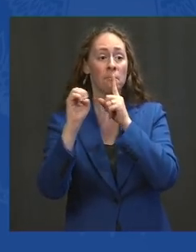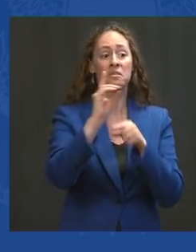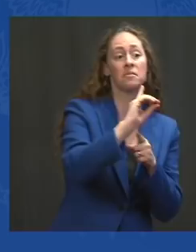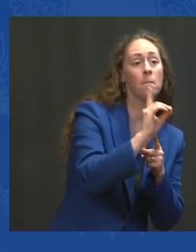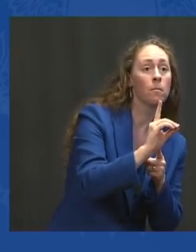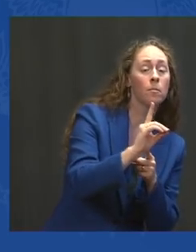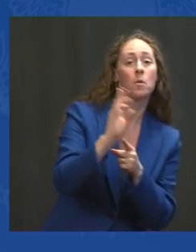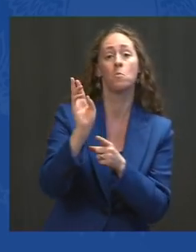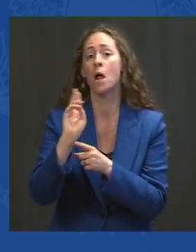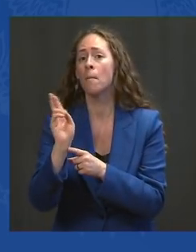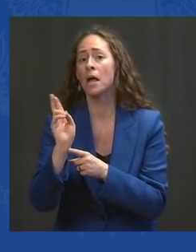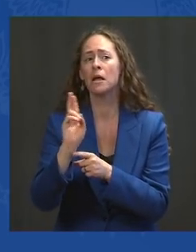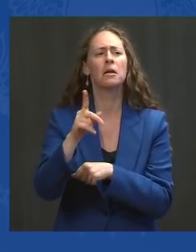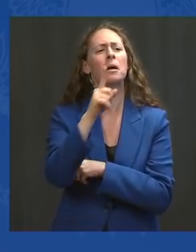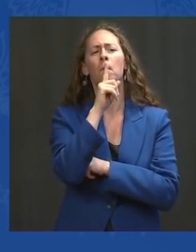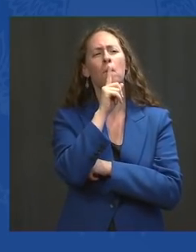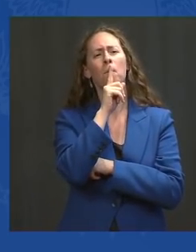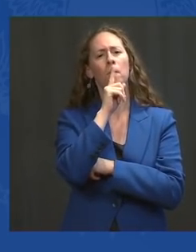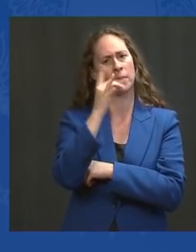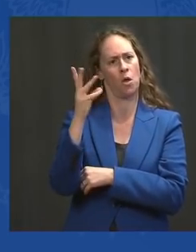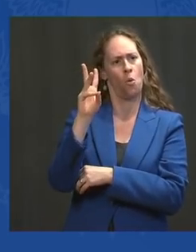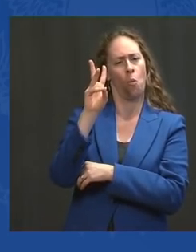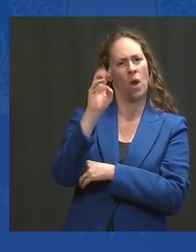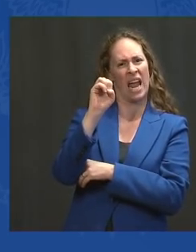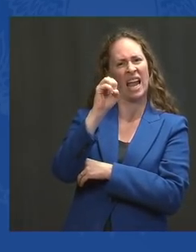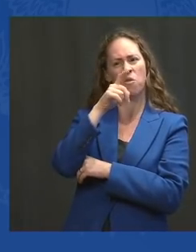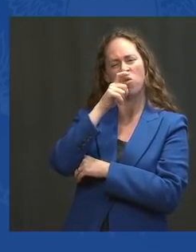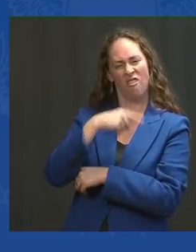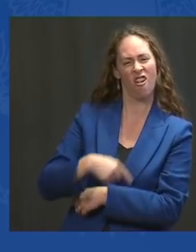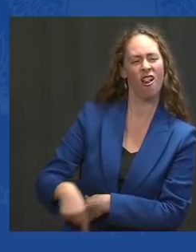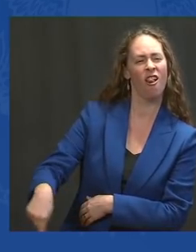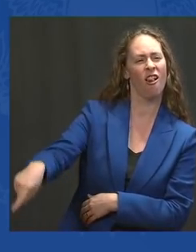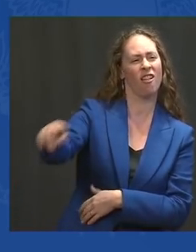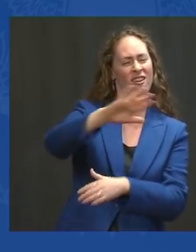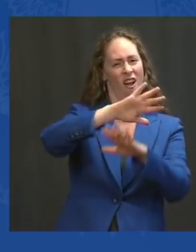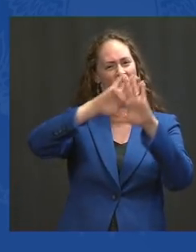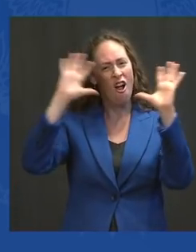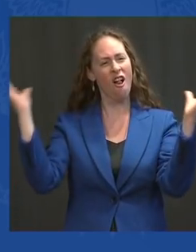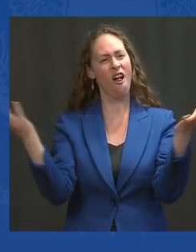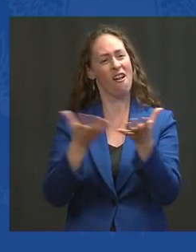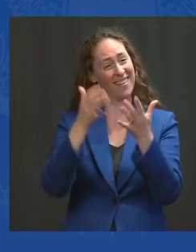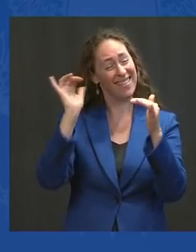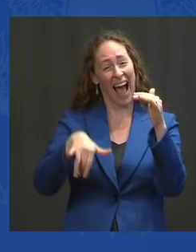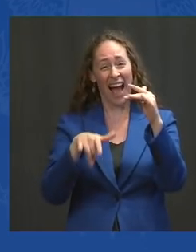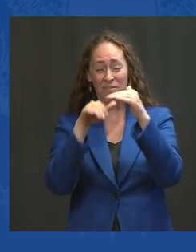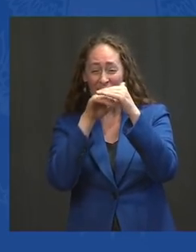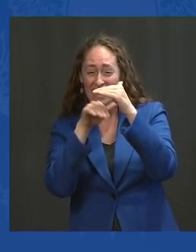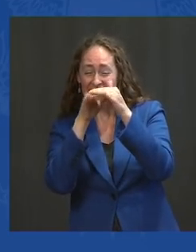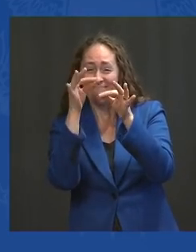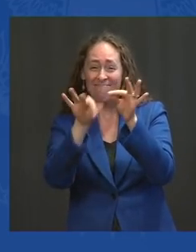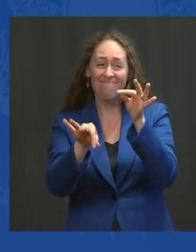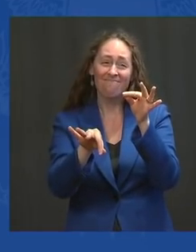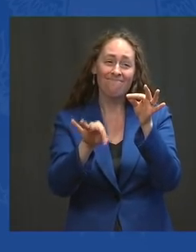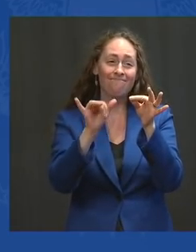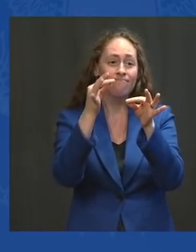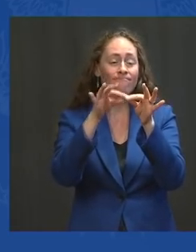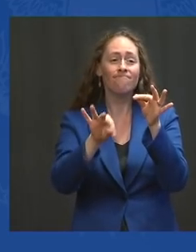it's literally about who we are as Americans. It's that basic. It's about the kind of country we want today,